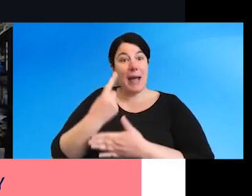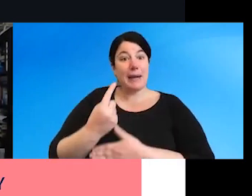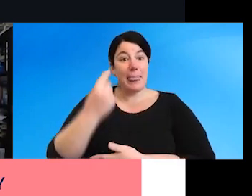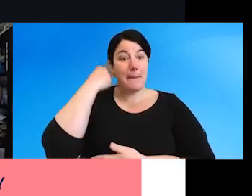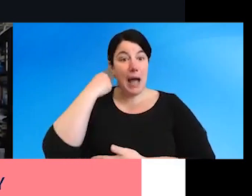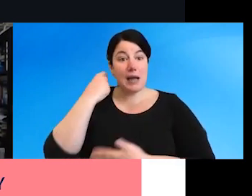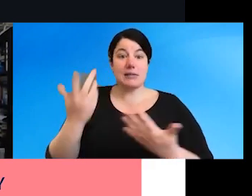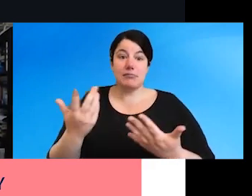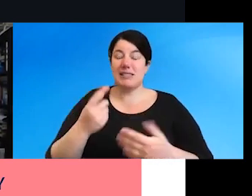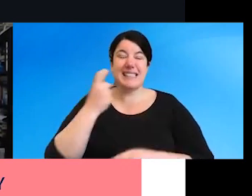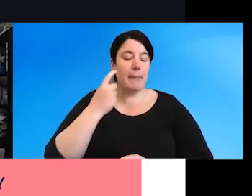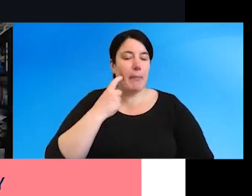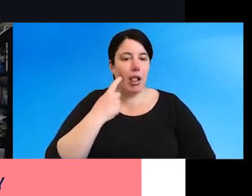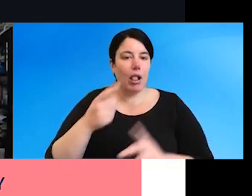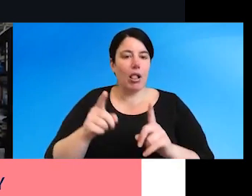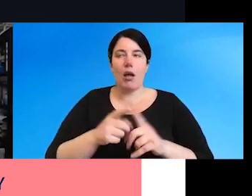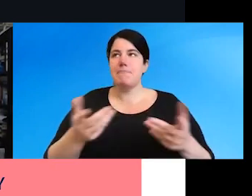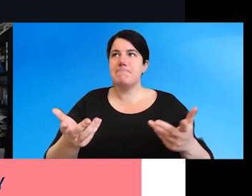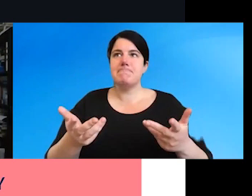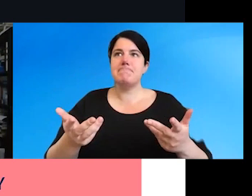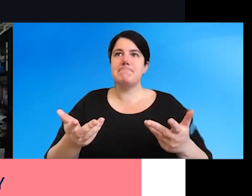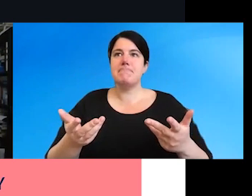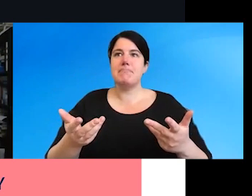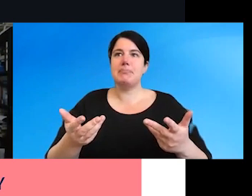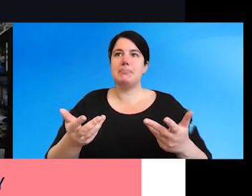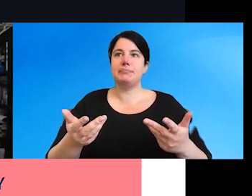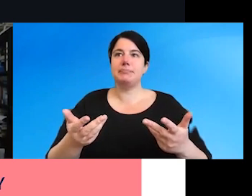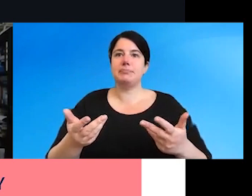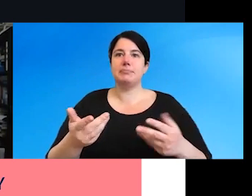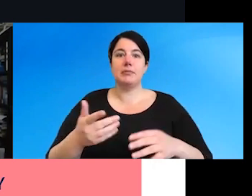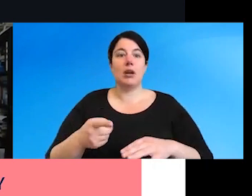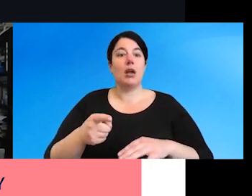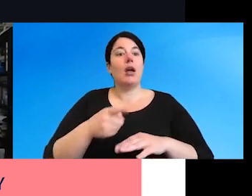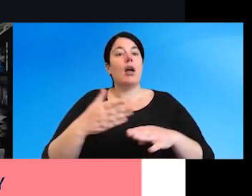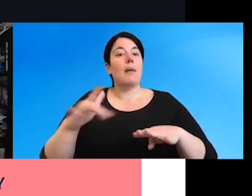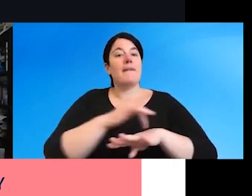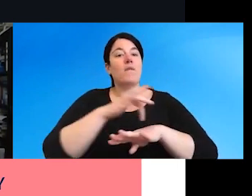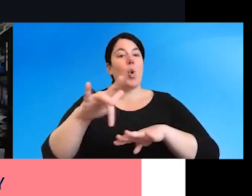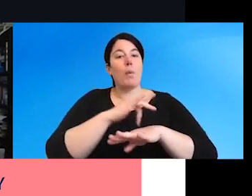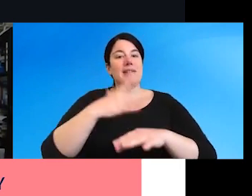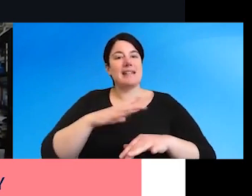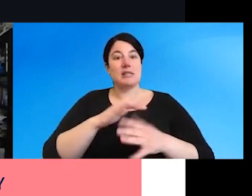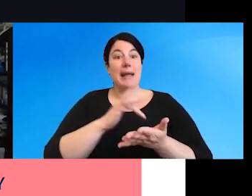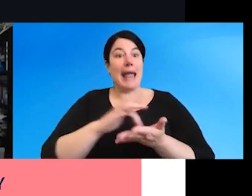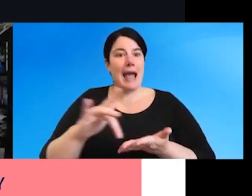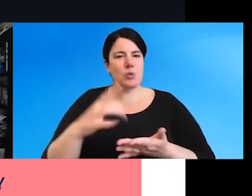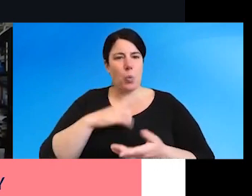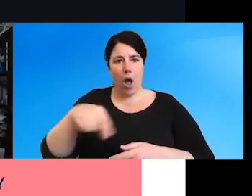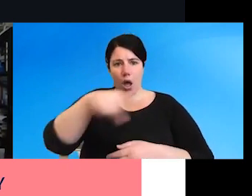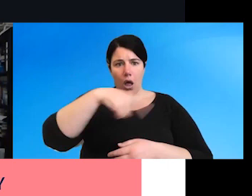you know, really simple things, like a performance has to be cancelled because of cast illness, and that may be something that happens a